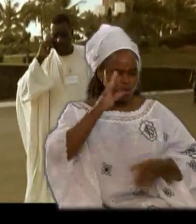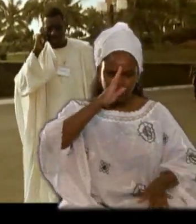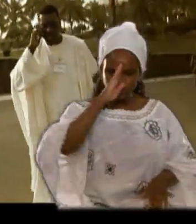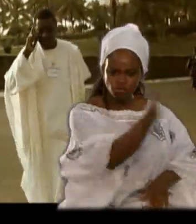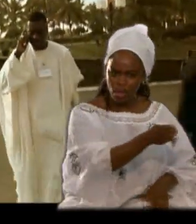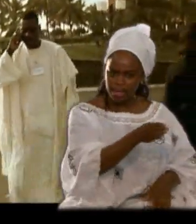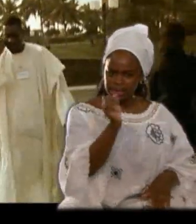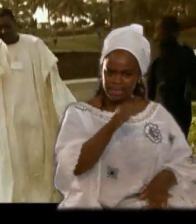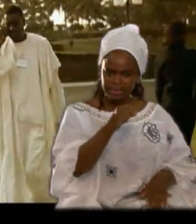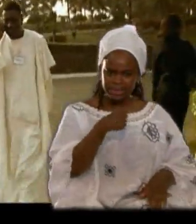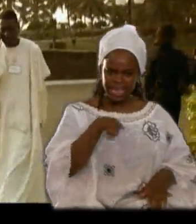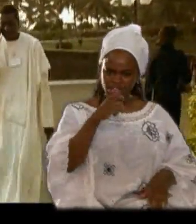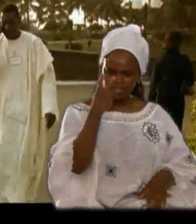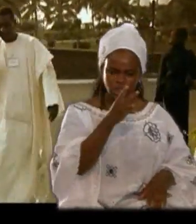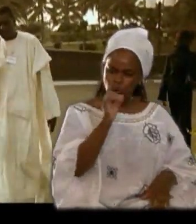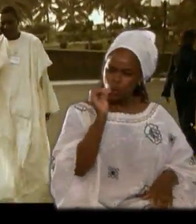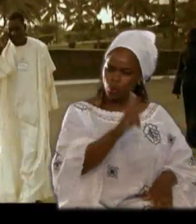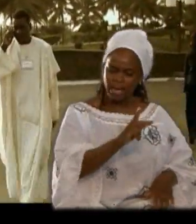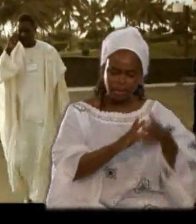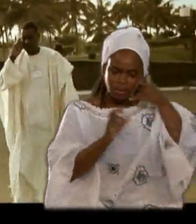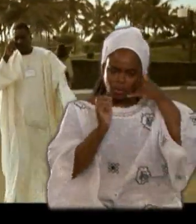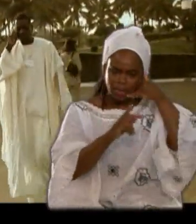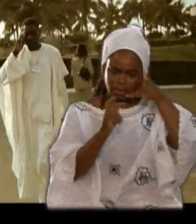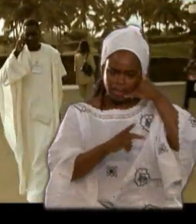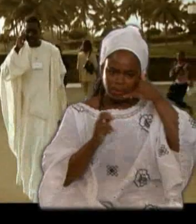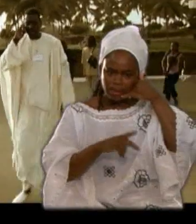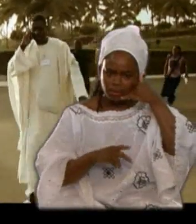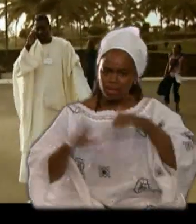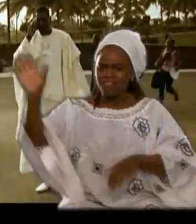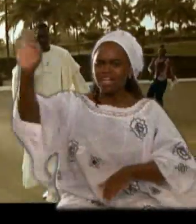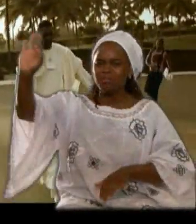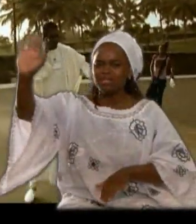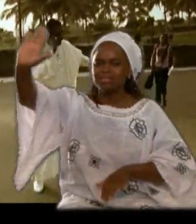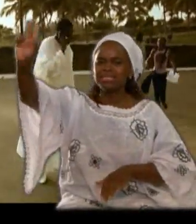I have to return home straight away. Yes. I really need to see you. OK? Dr. Kambou!!